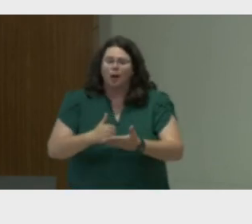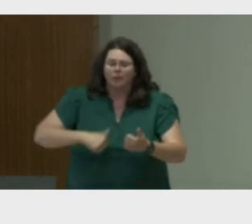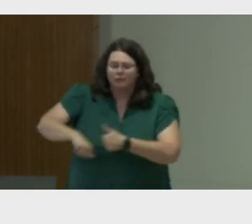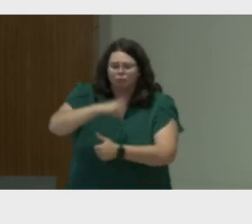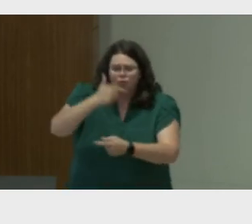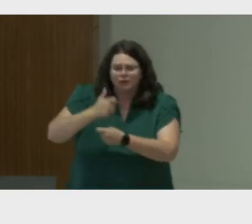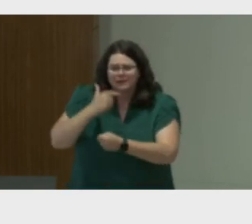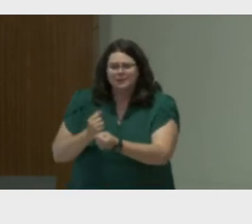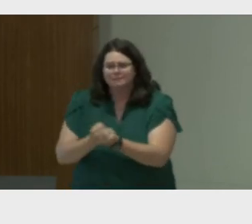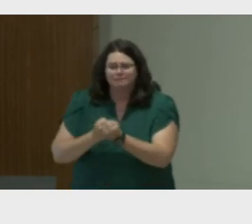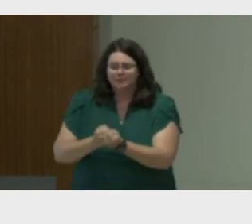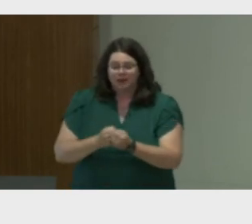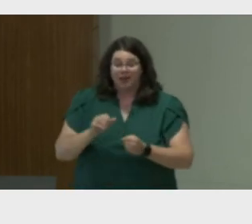Fratelli Tutti indeed,